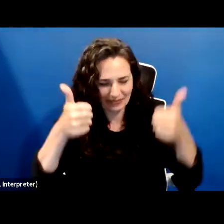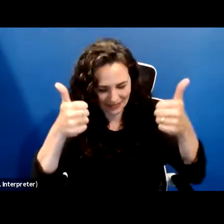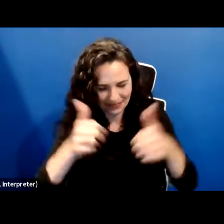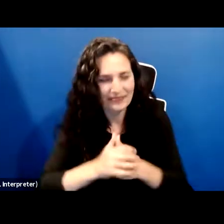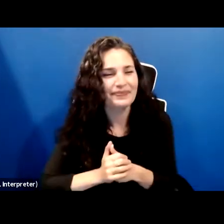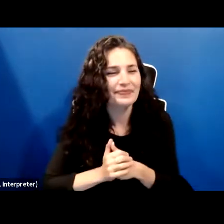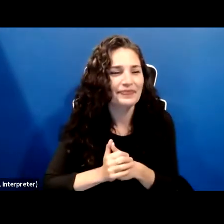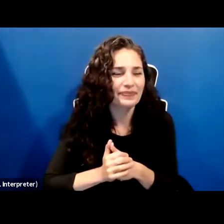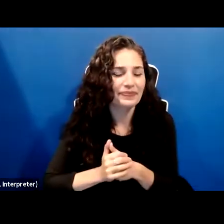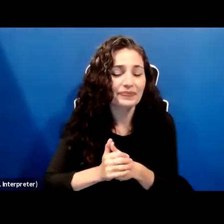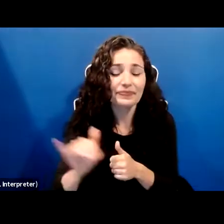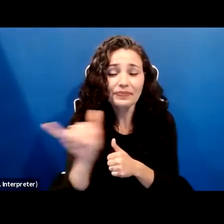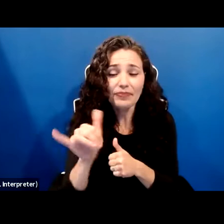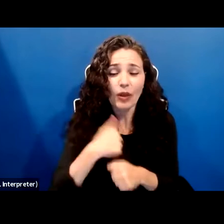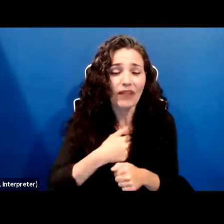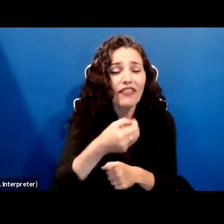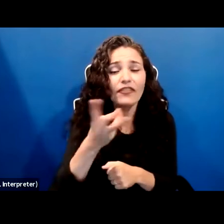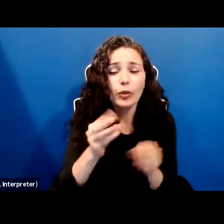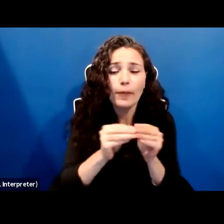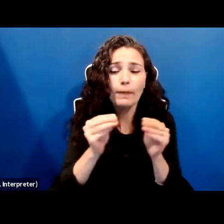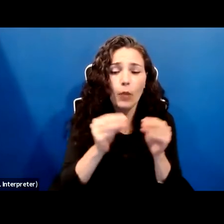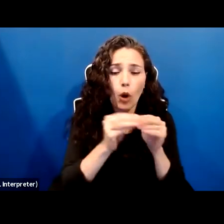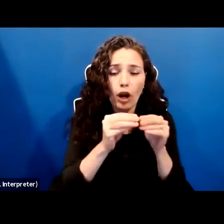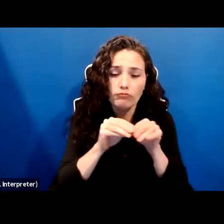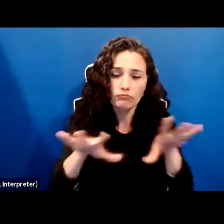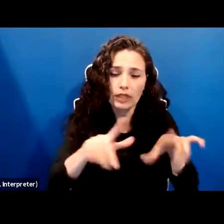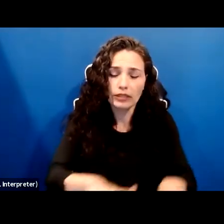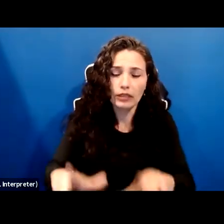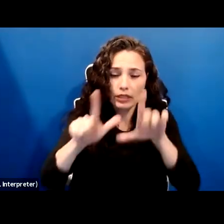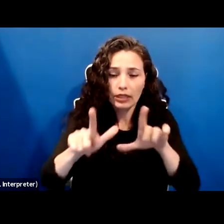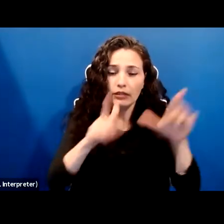And we have a few more screenings left in the series, few more conversations.